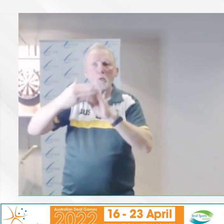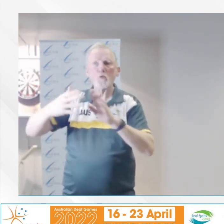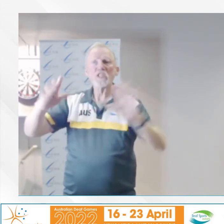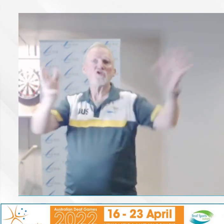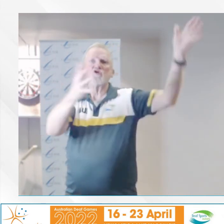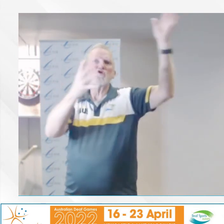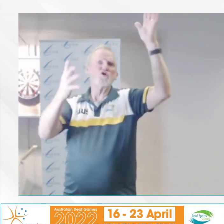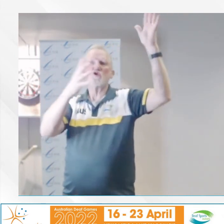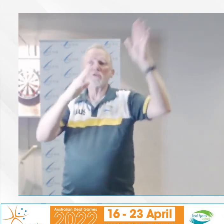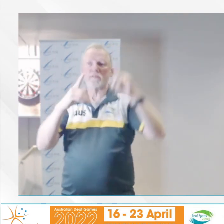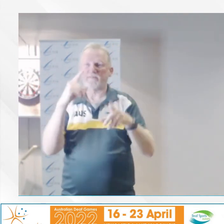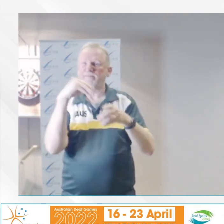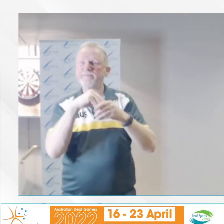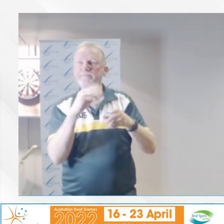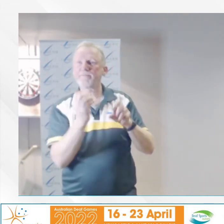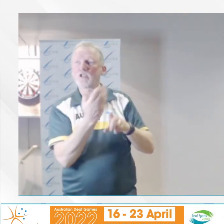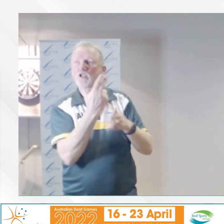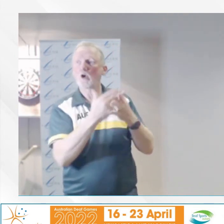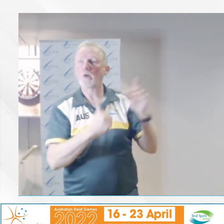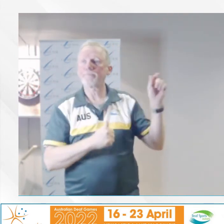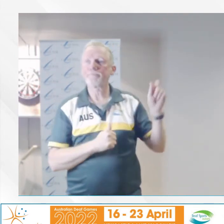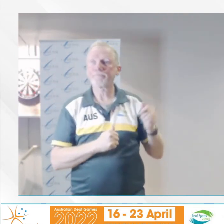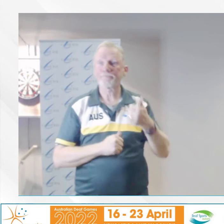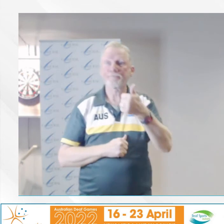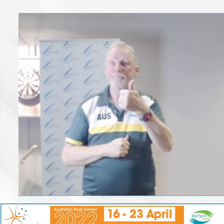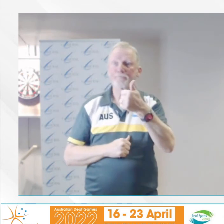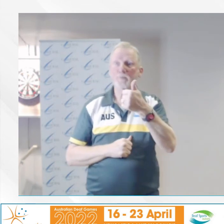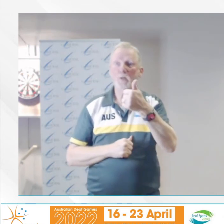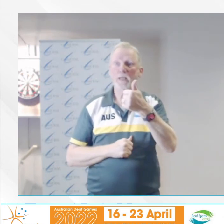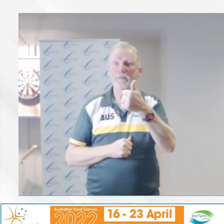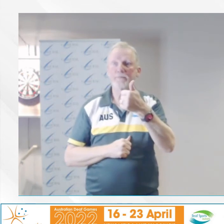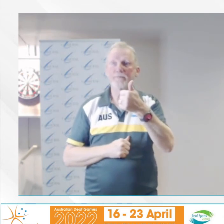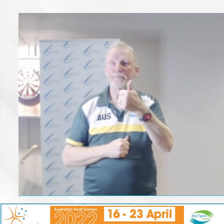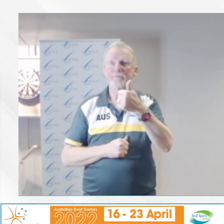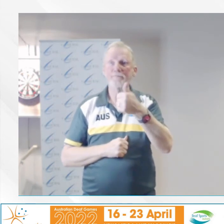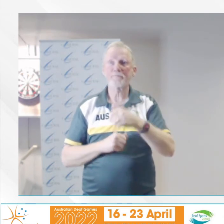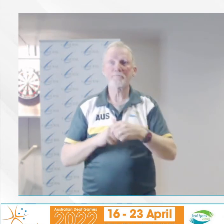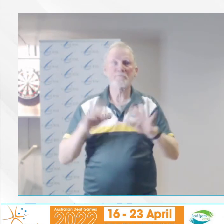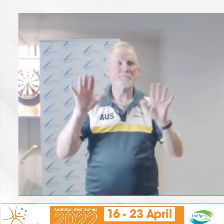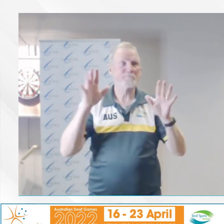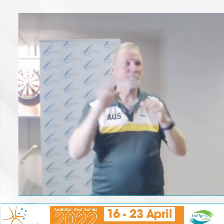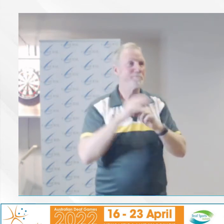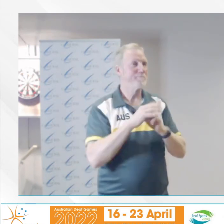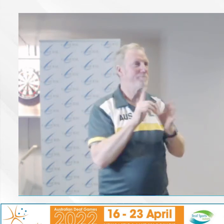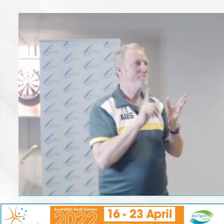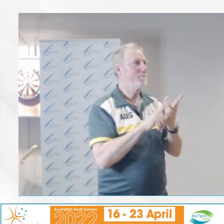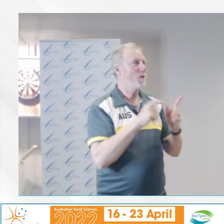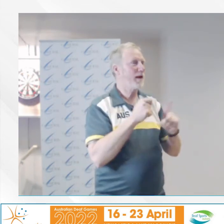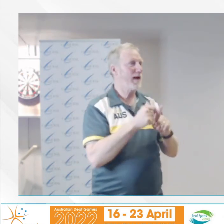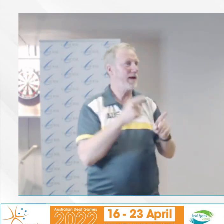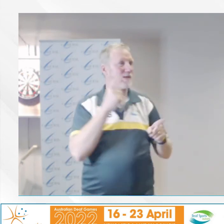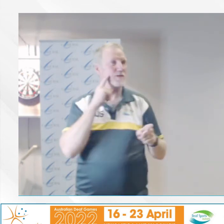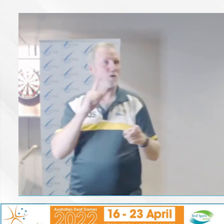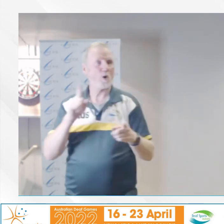pose during sports so that was designed with that purpose in mind so i hope i've got all